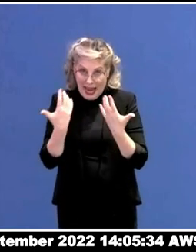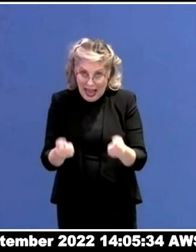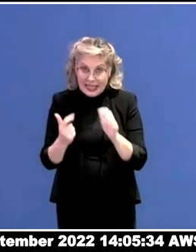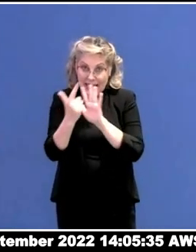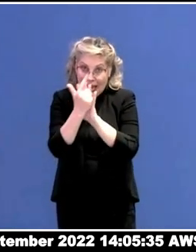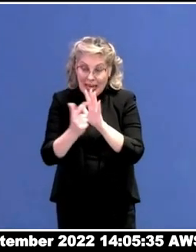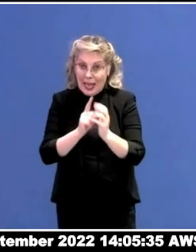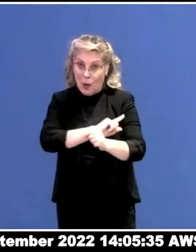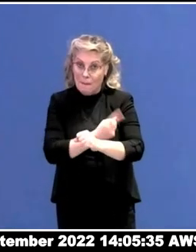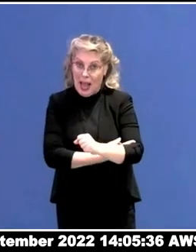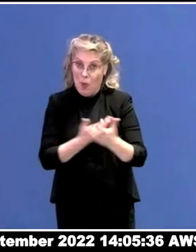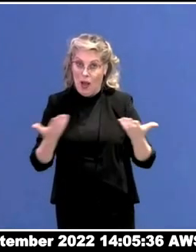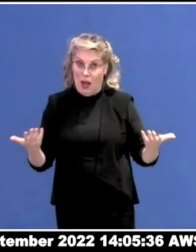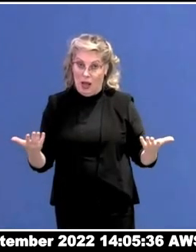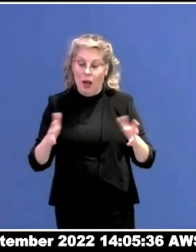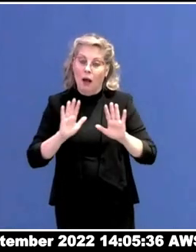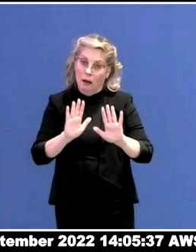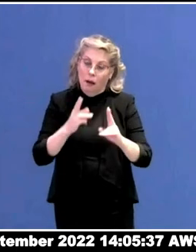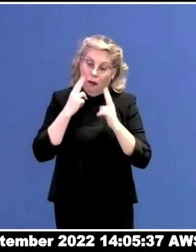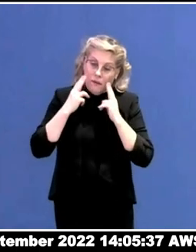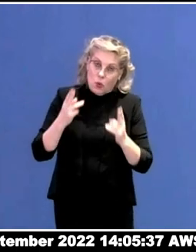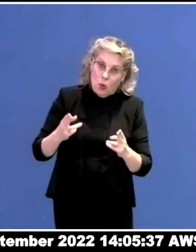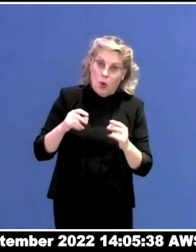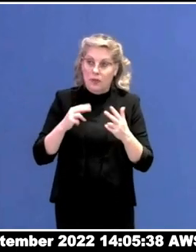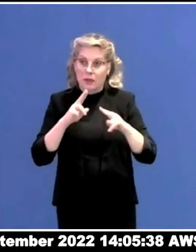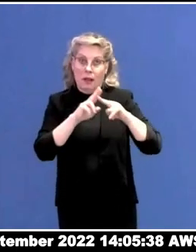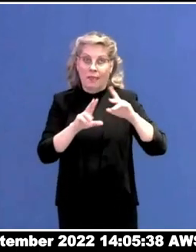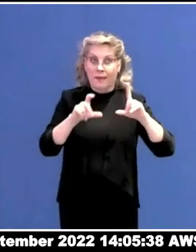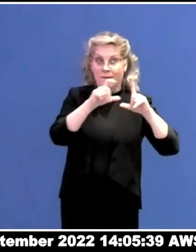There are, of course, delicate questions of federal-state relations and the complications